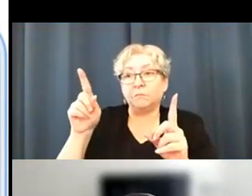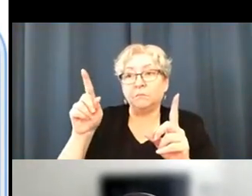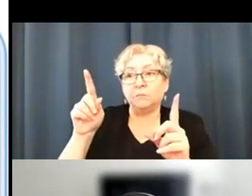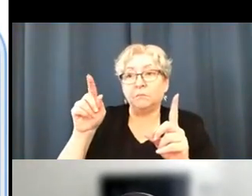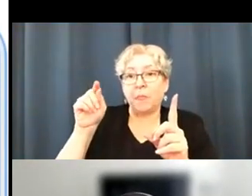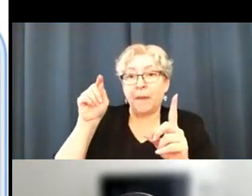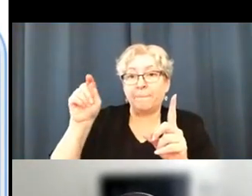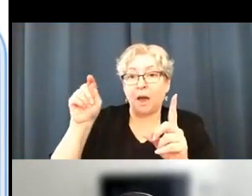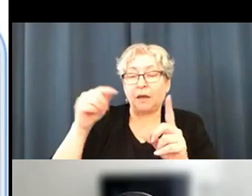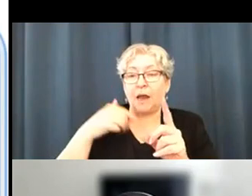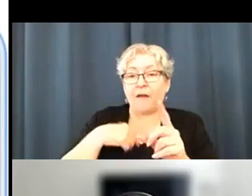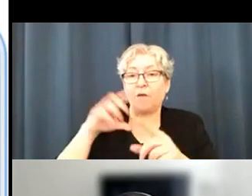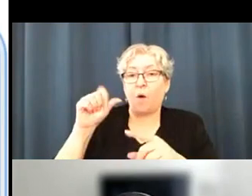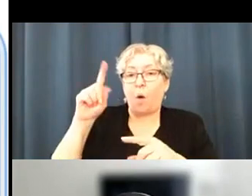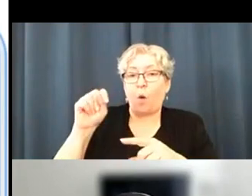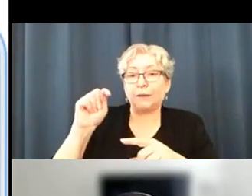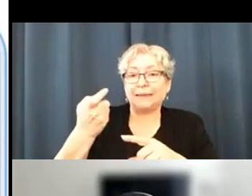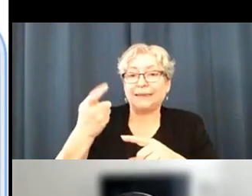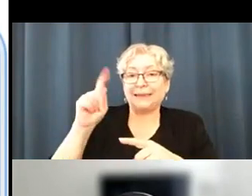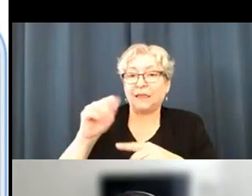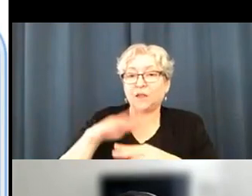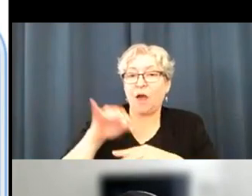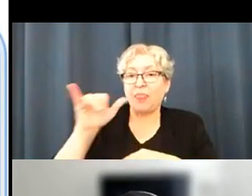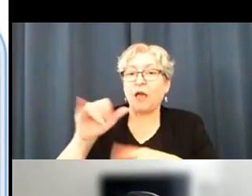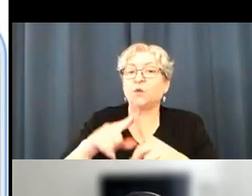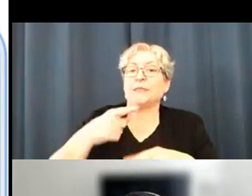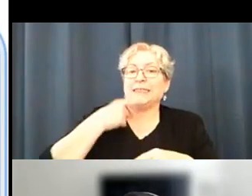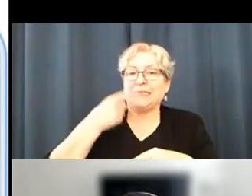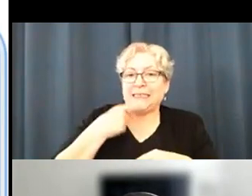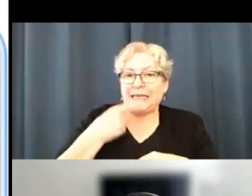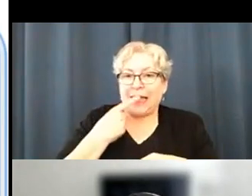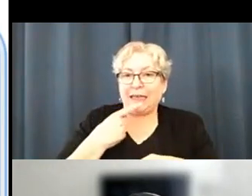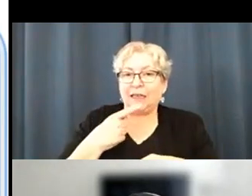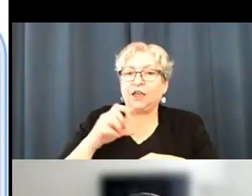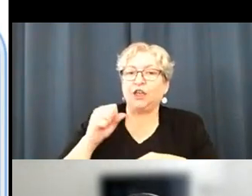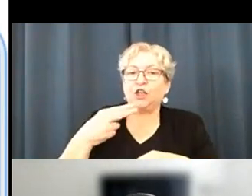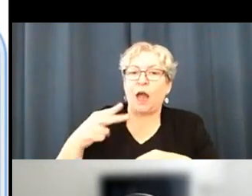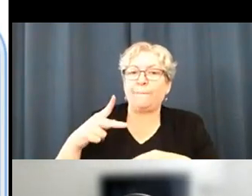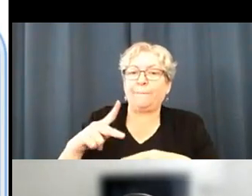the alternative text on that to say, "Shopping cart, zero items in your cart"